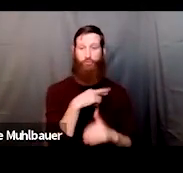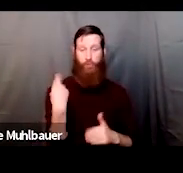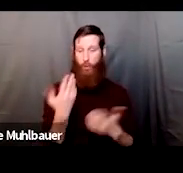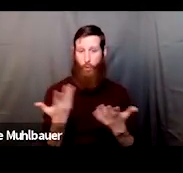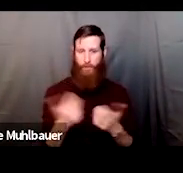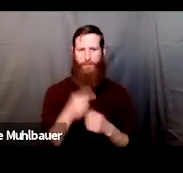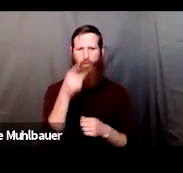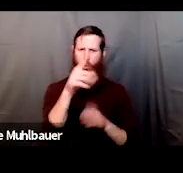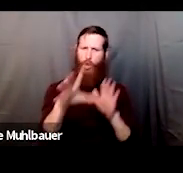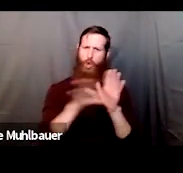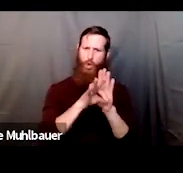You can always choose LOWER ANGLE slopes